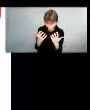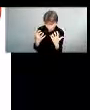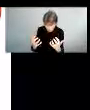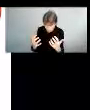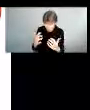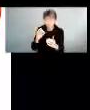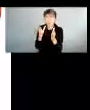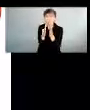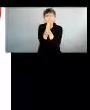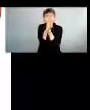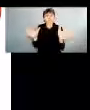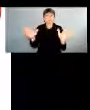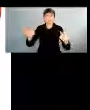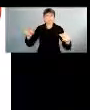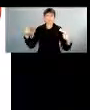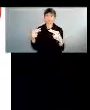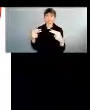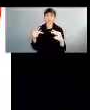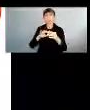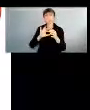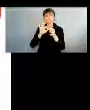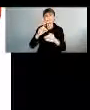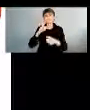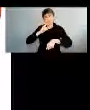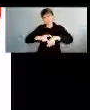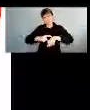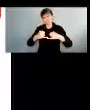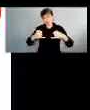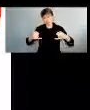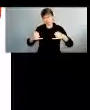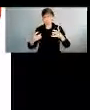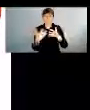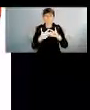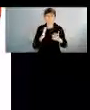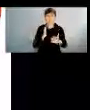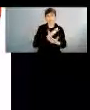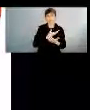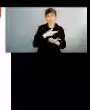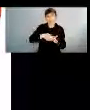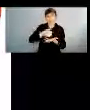part of the project timeline and goals for this grant application. If so, the Program